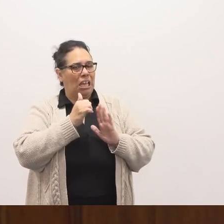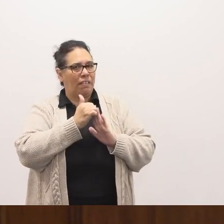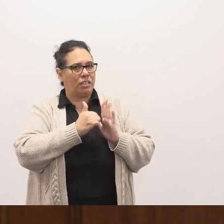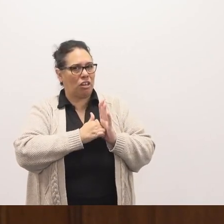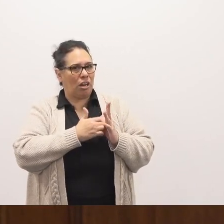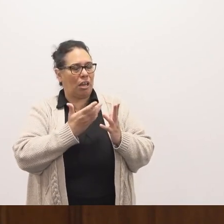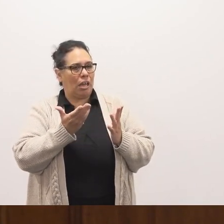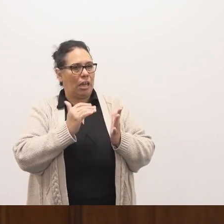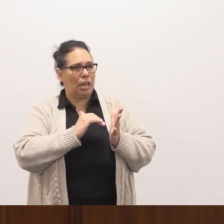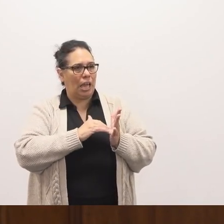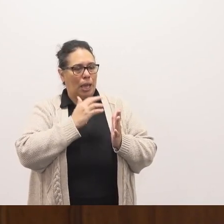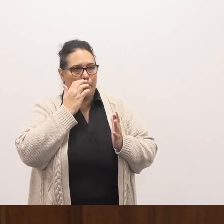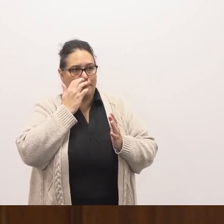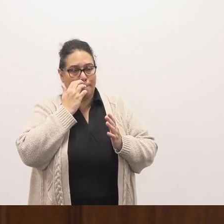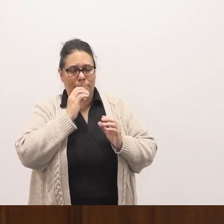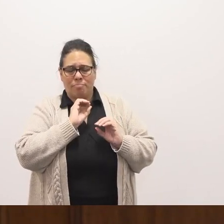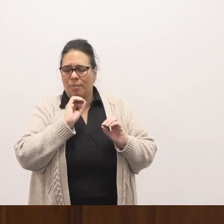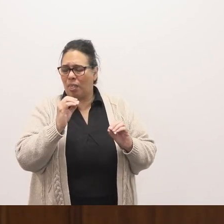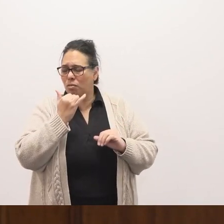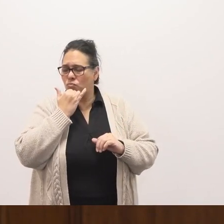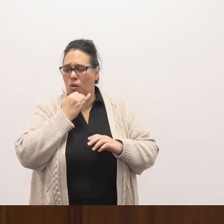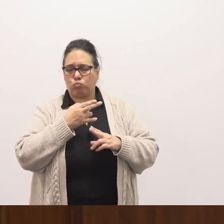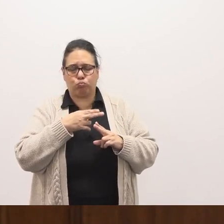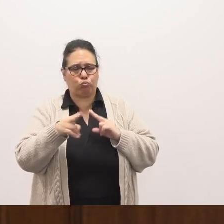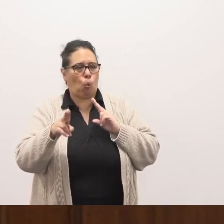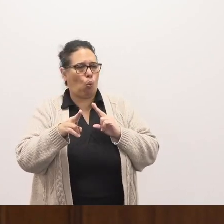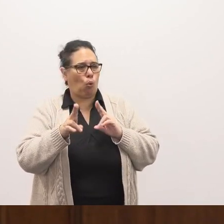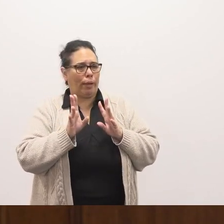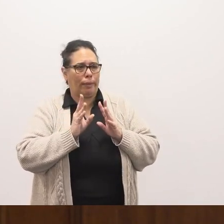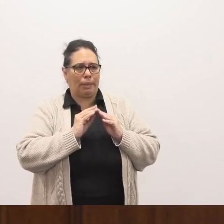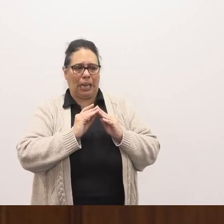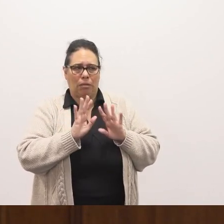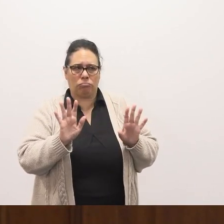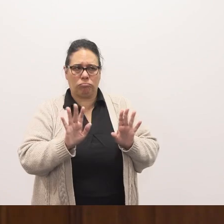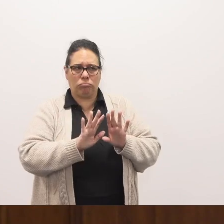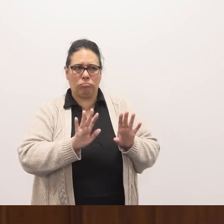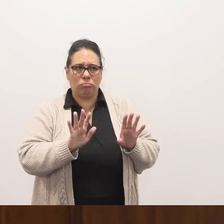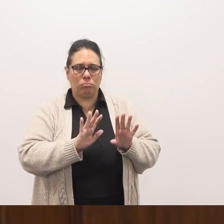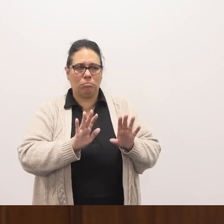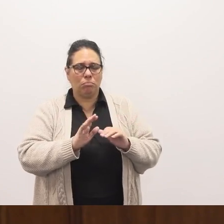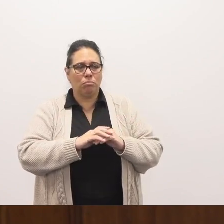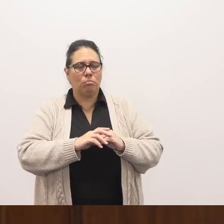nothing wrong with short meetings that we can address some